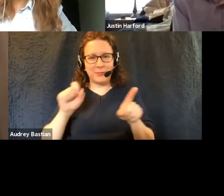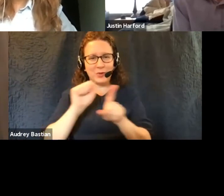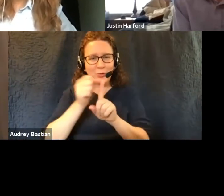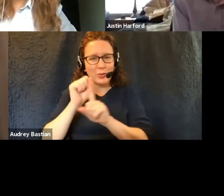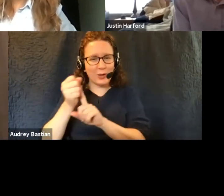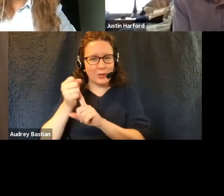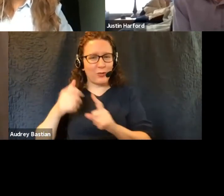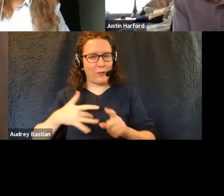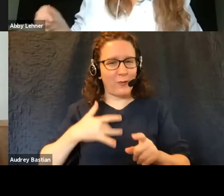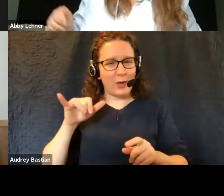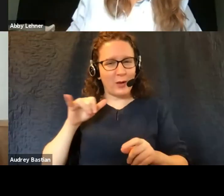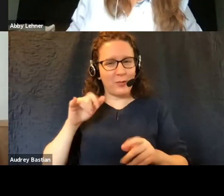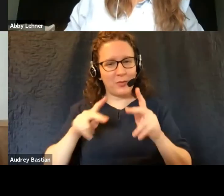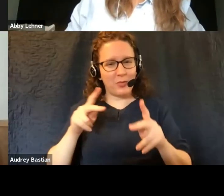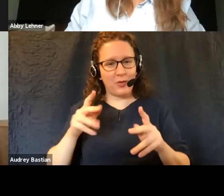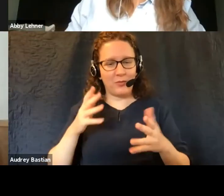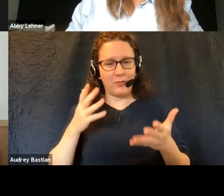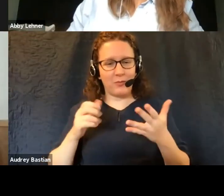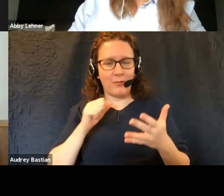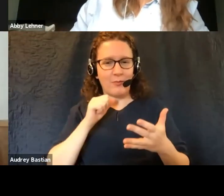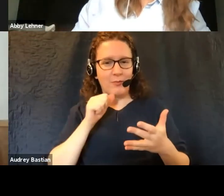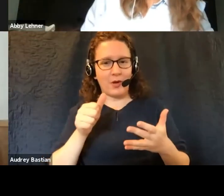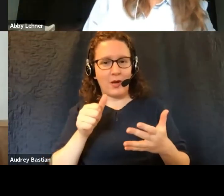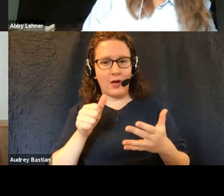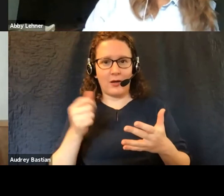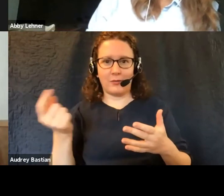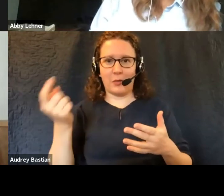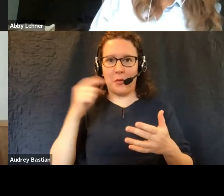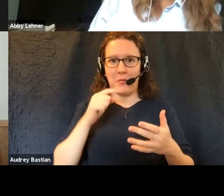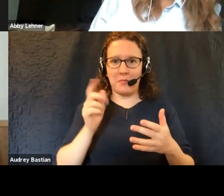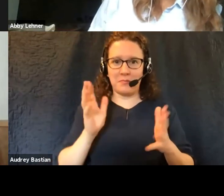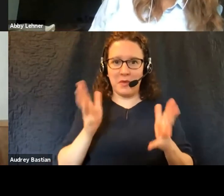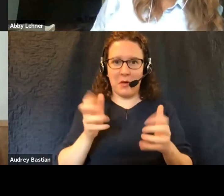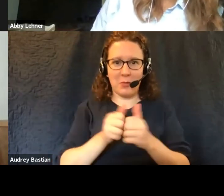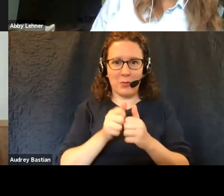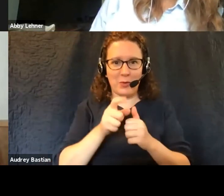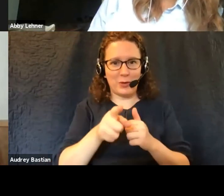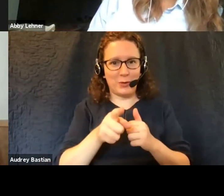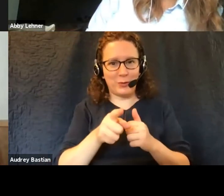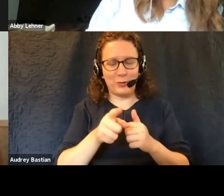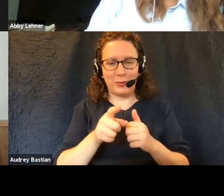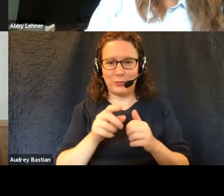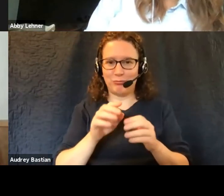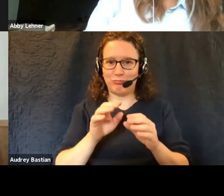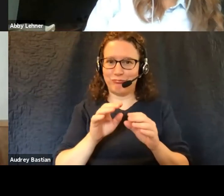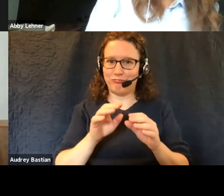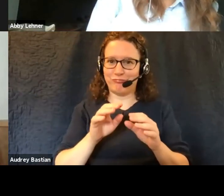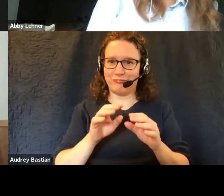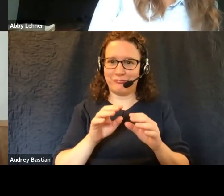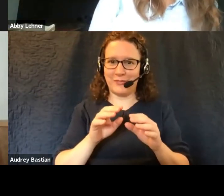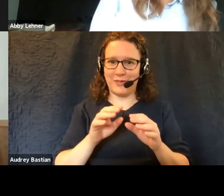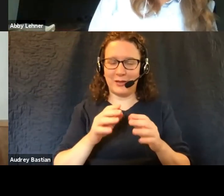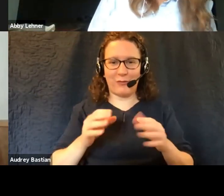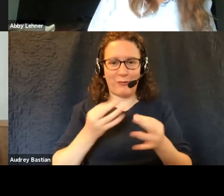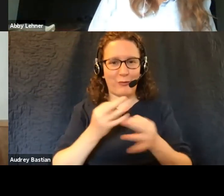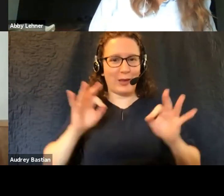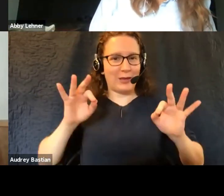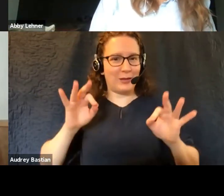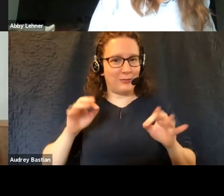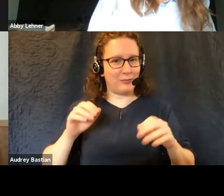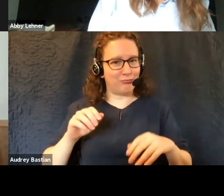might not come speak to you as freely as they otherwise would, I think it's important to